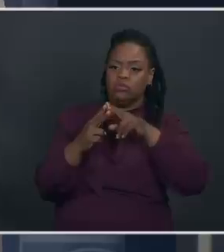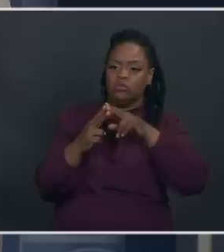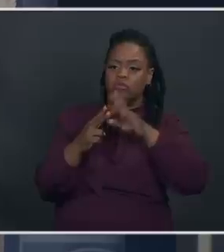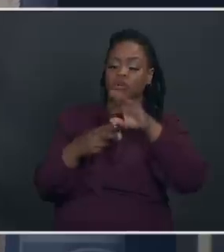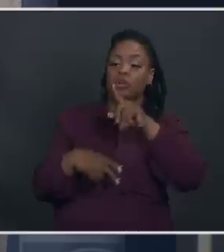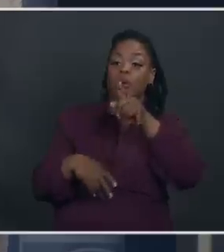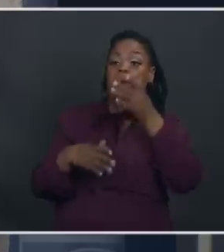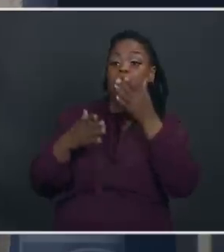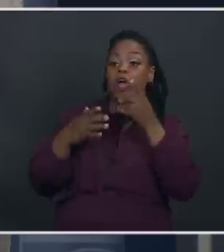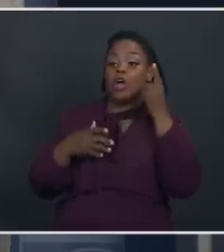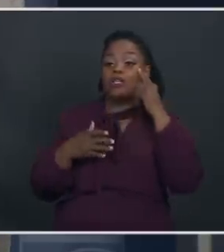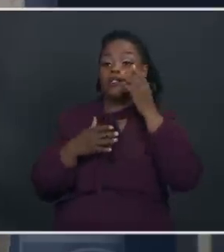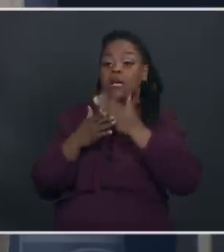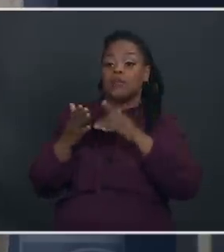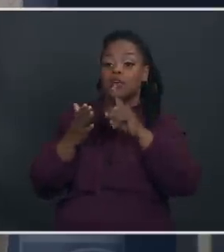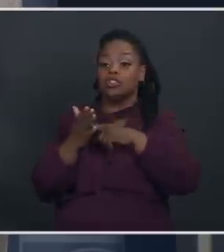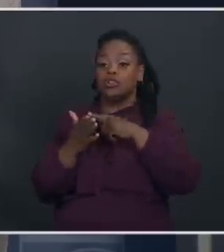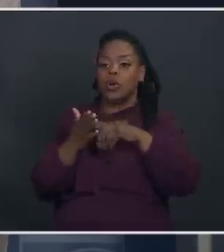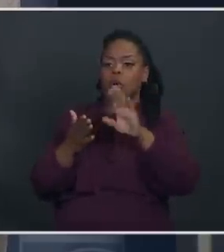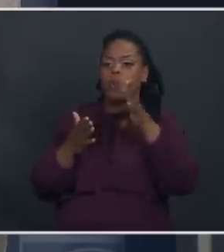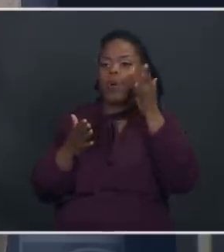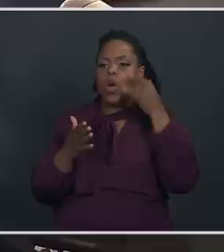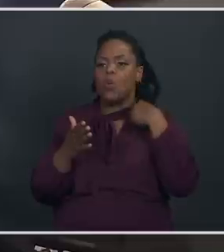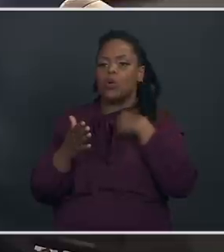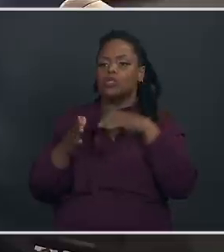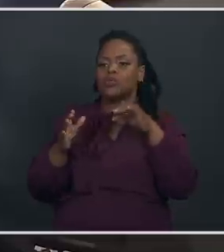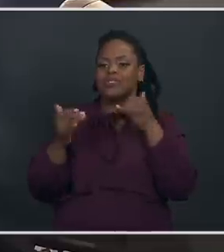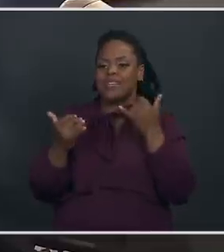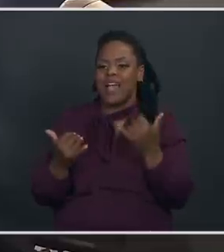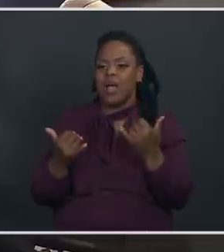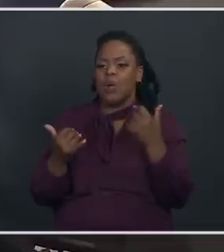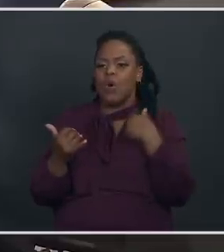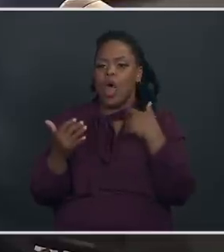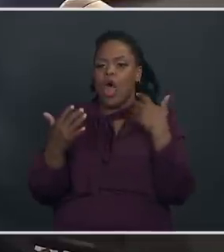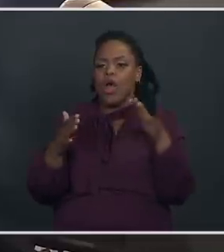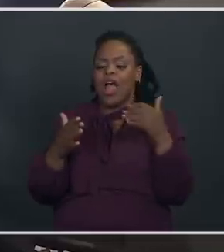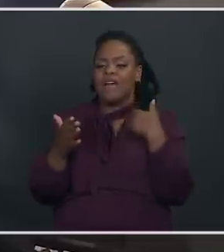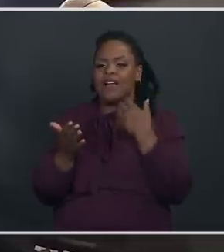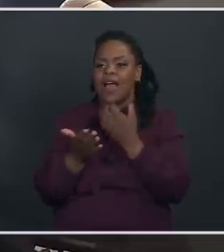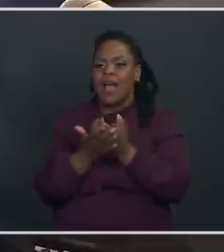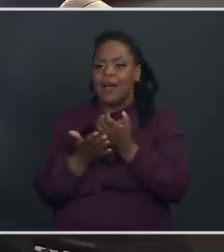Why are we doing this now, when we're already in an economic crisis? You look at the state of New Mexico,